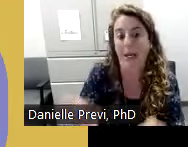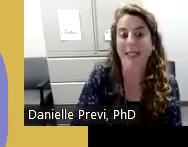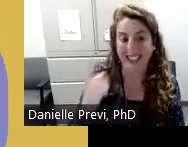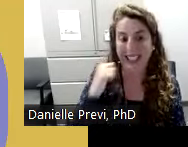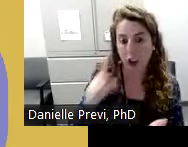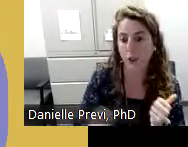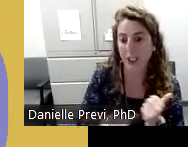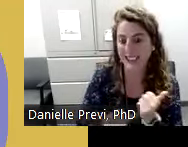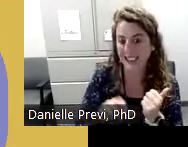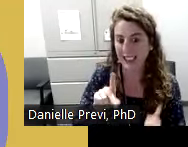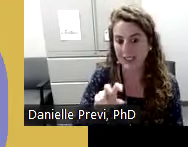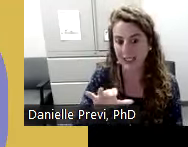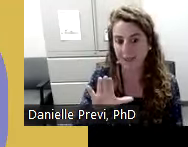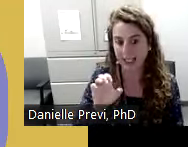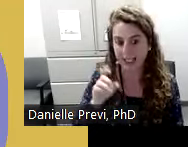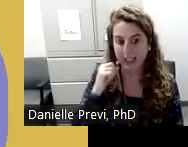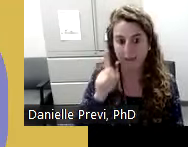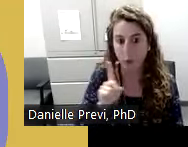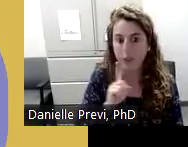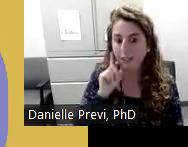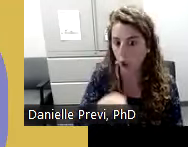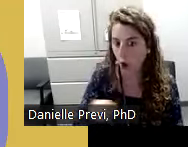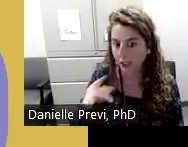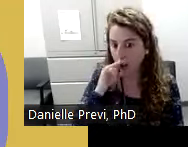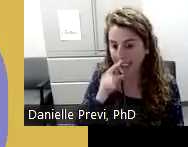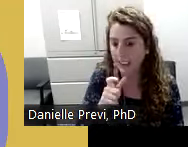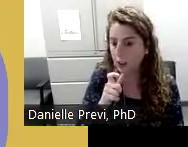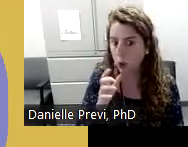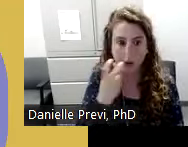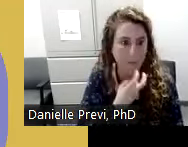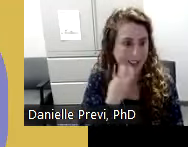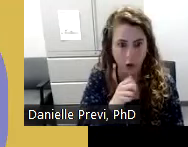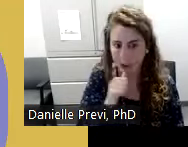providers making recommendations for different assistive devices for deaf and hard of hearing